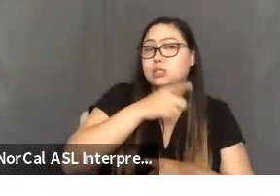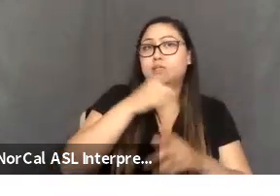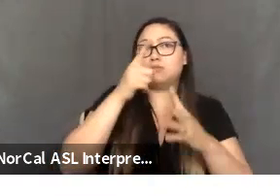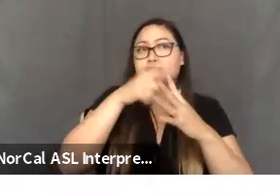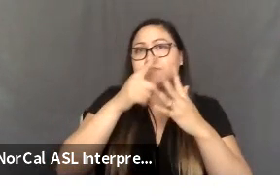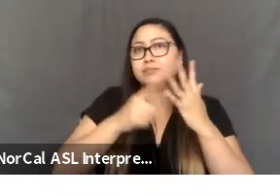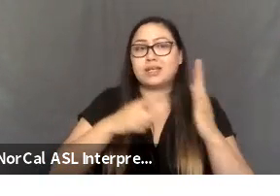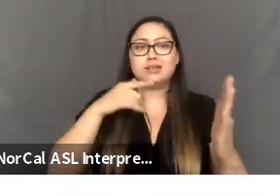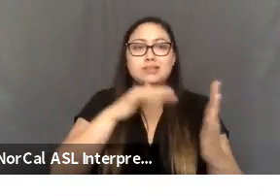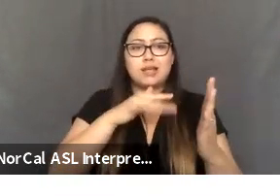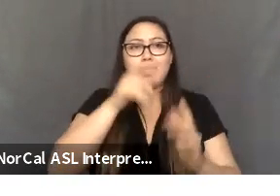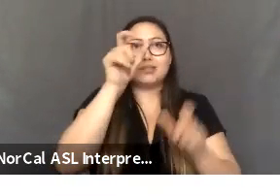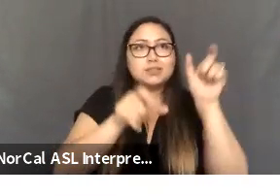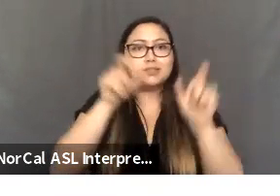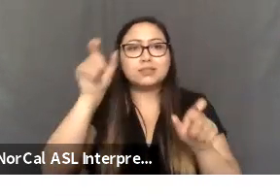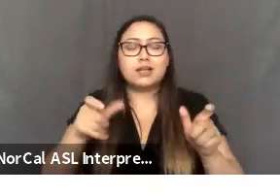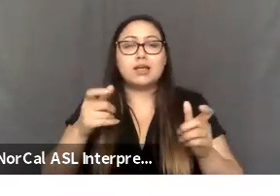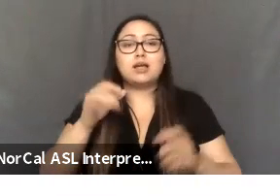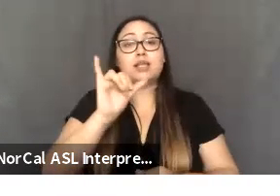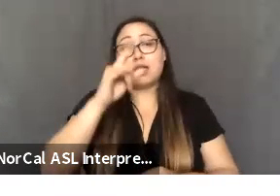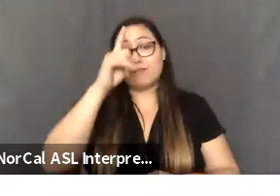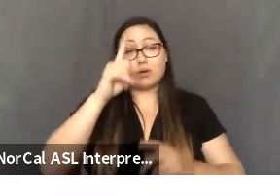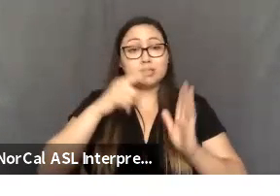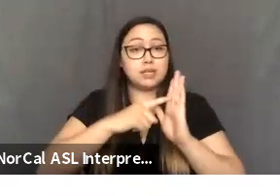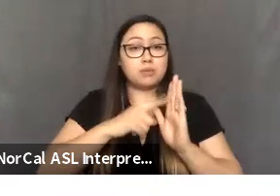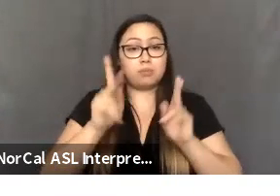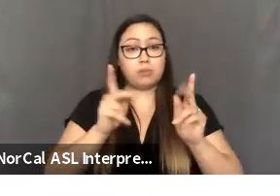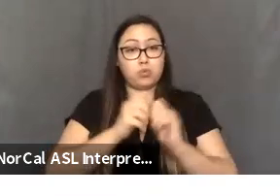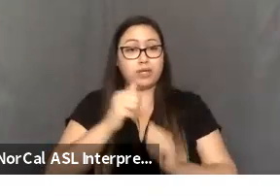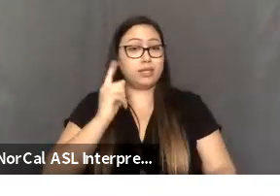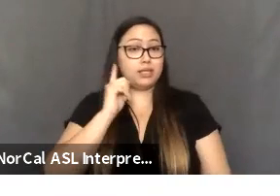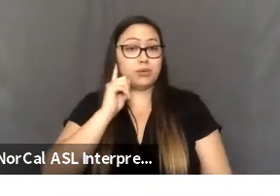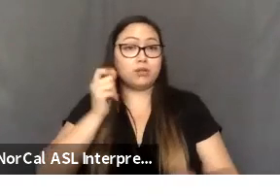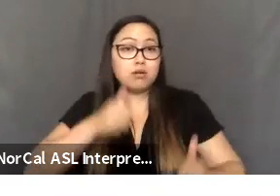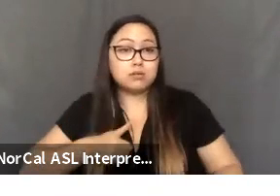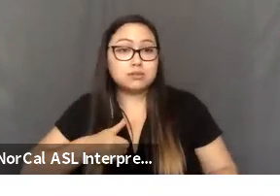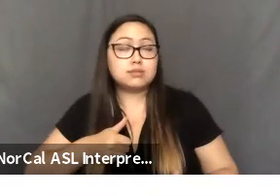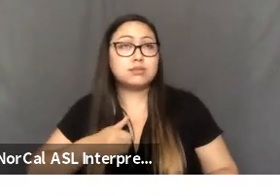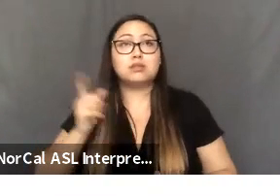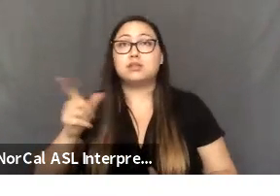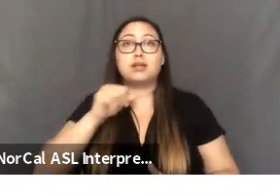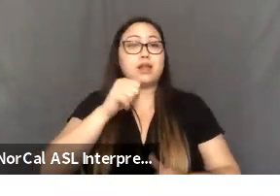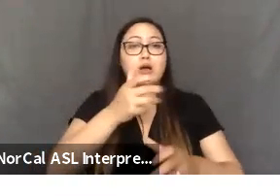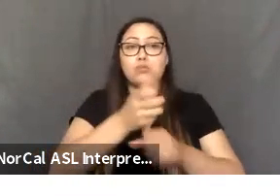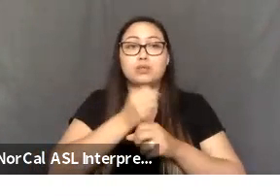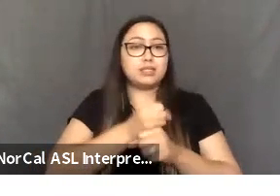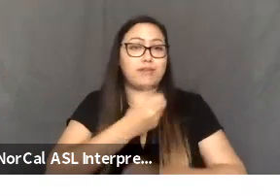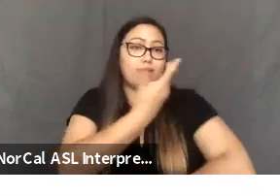those with hearing loss, they are they're not receiving vaccinations at the same rate that